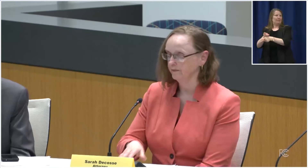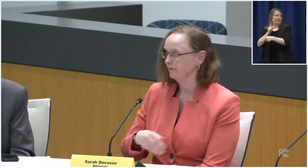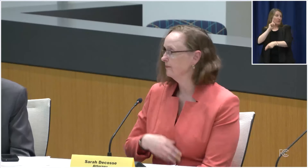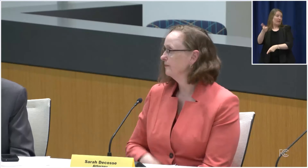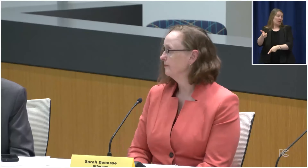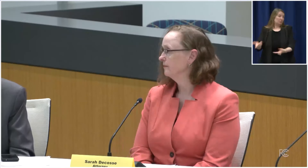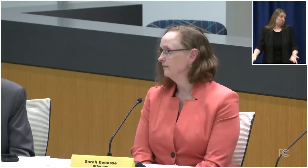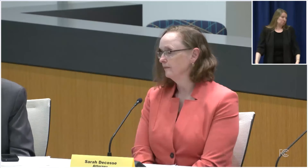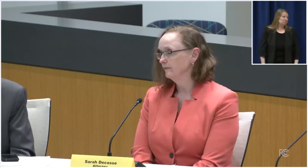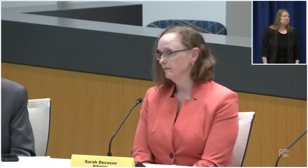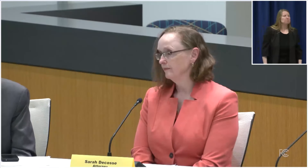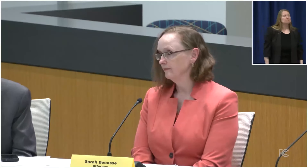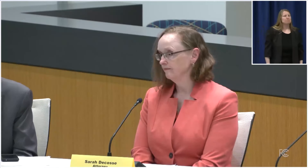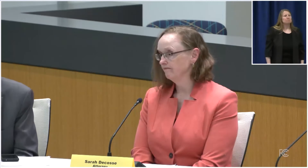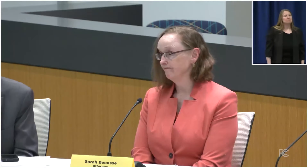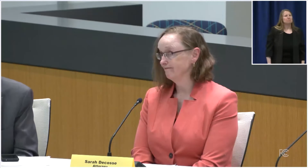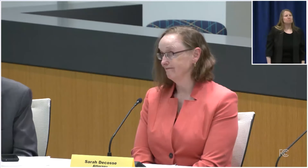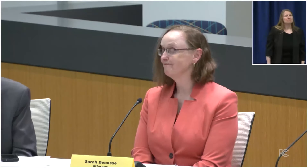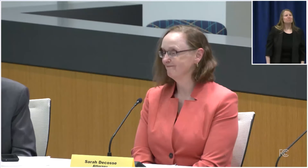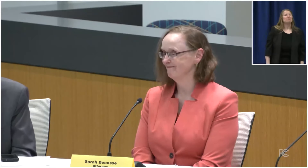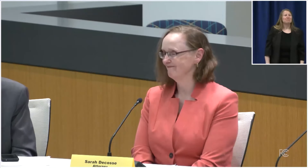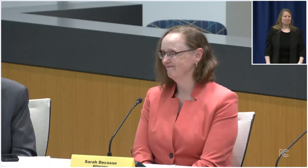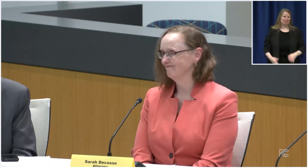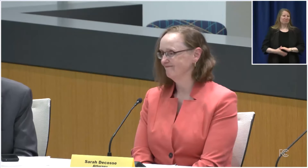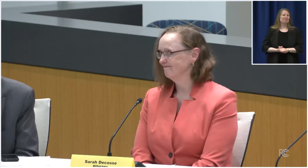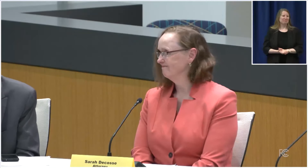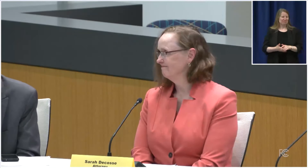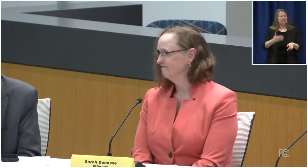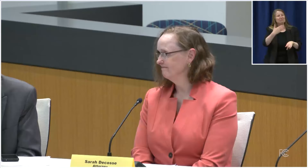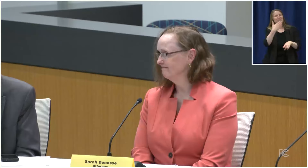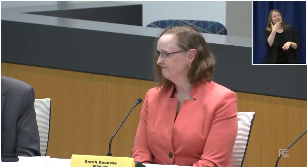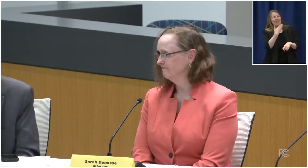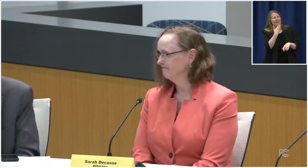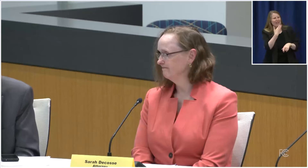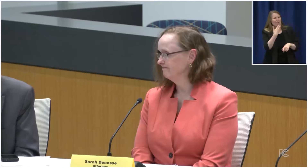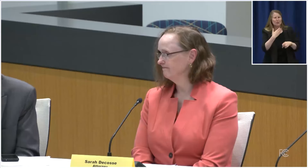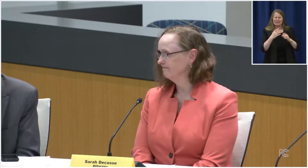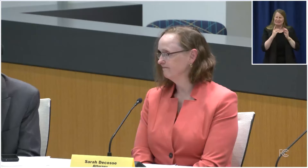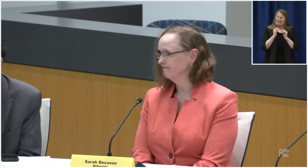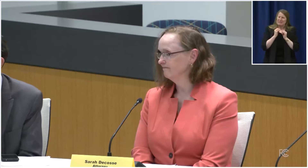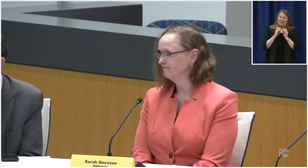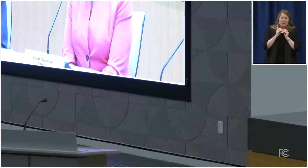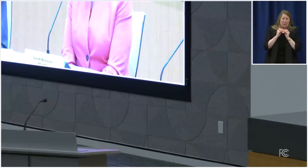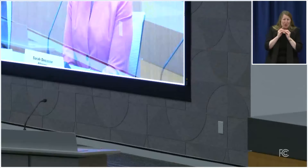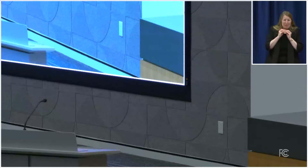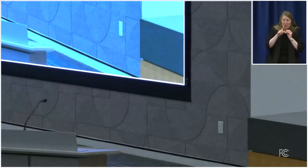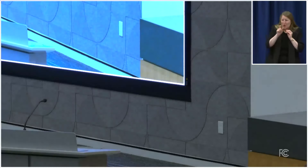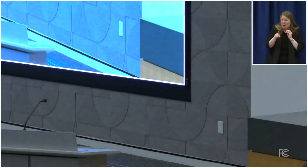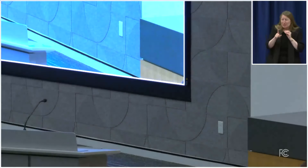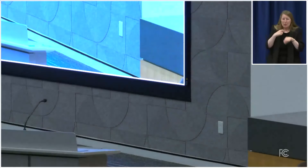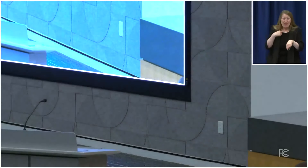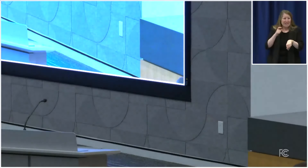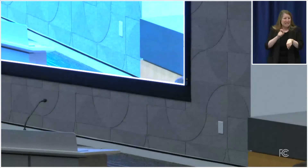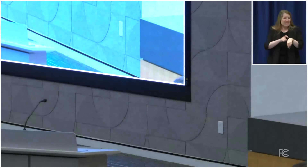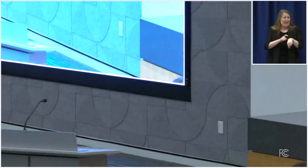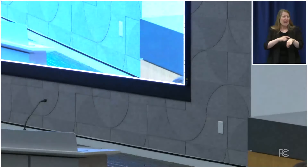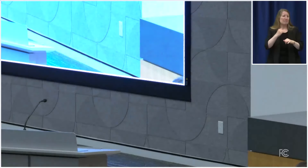IN ADVANCE OF ANY POSITION BEING OPEN SO THEY CAN LATER BE CONSIDERED. ALL